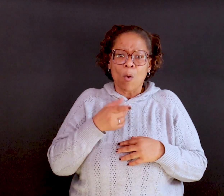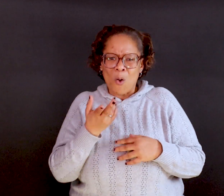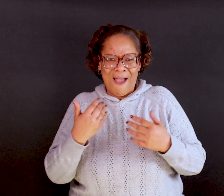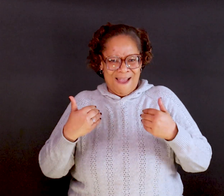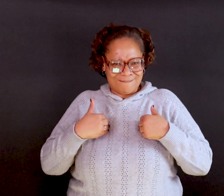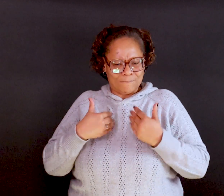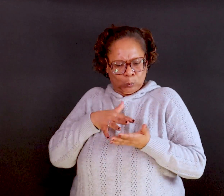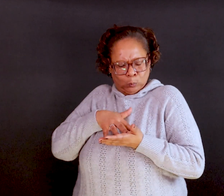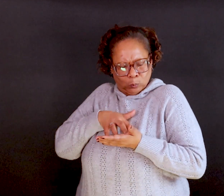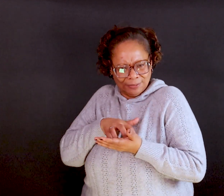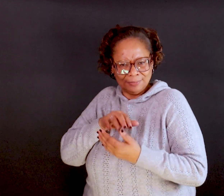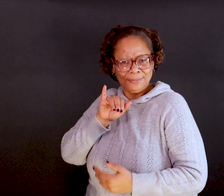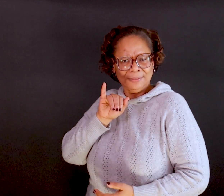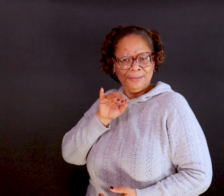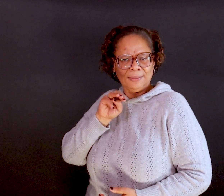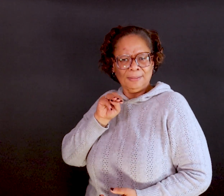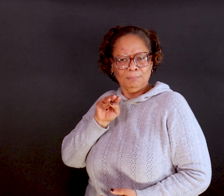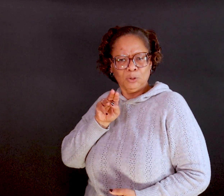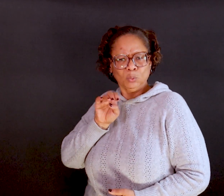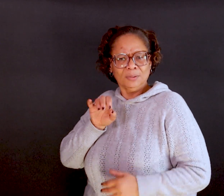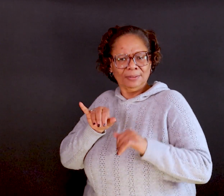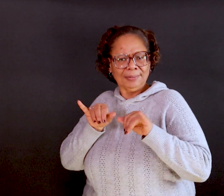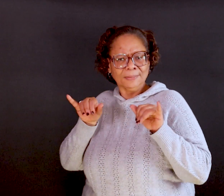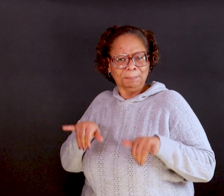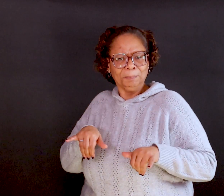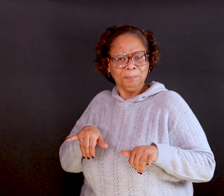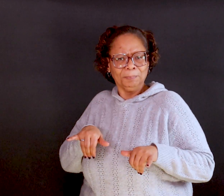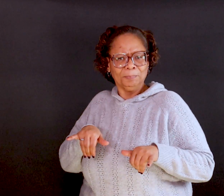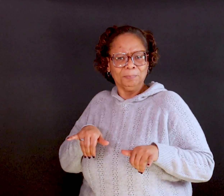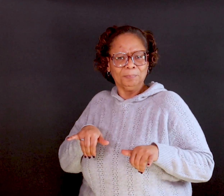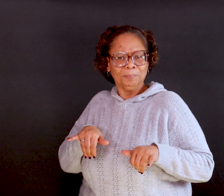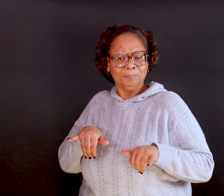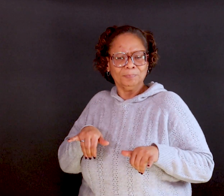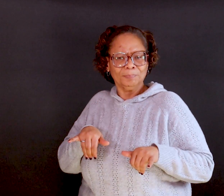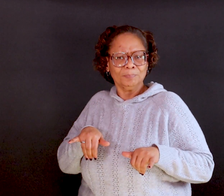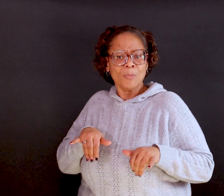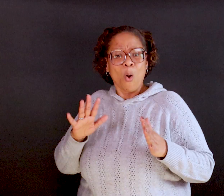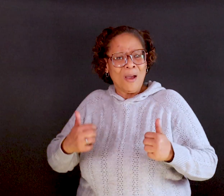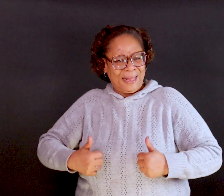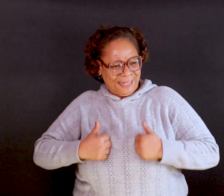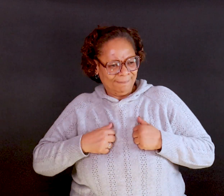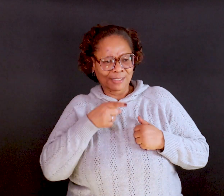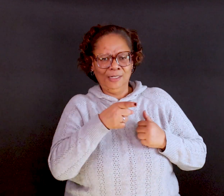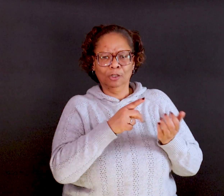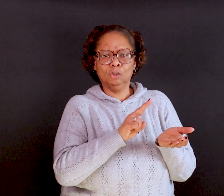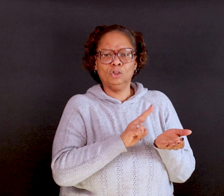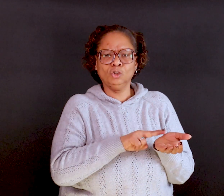Have a weakened immune system. Live in a nursing home